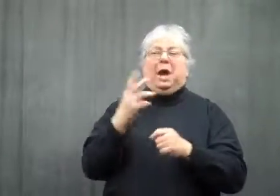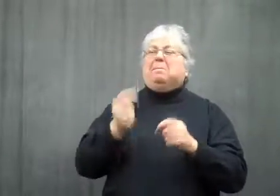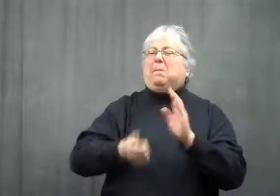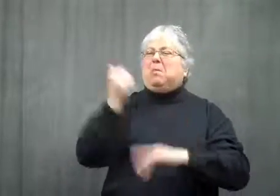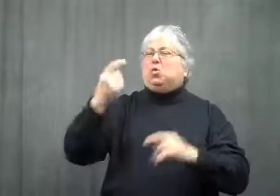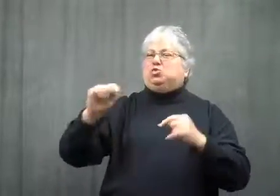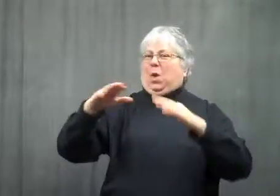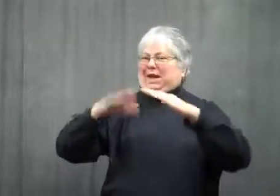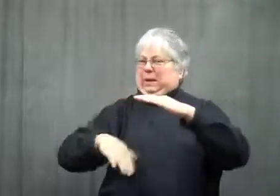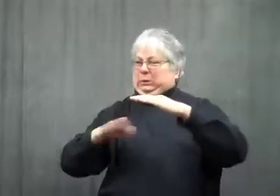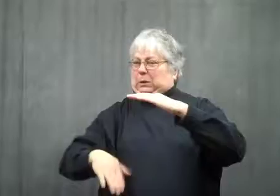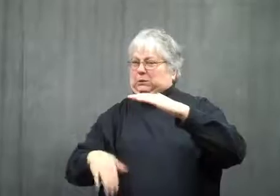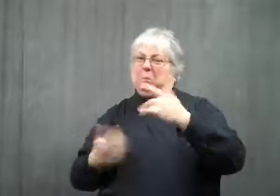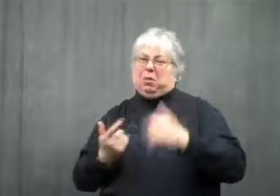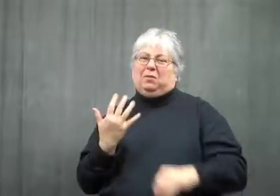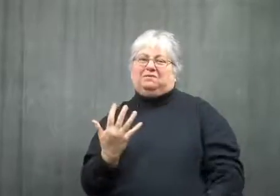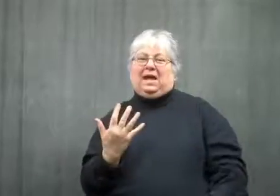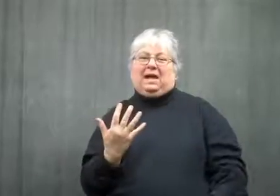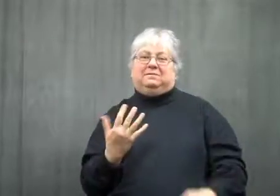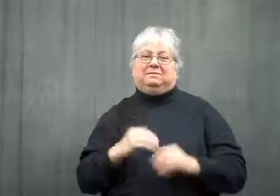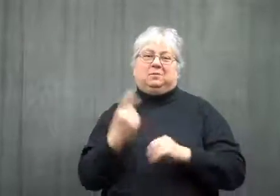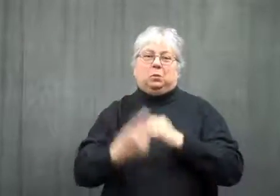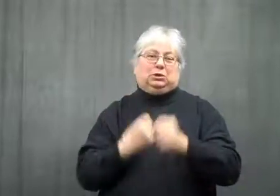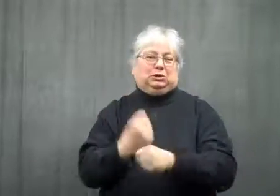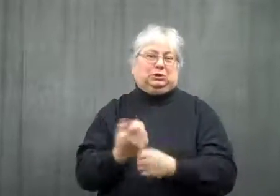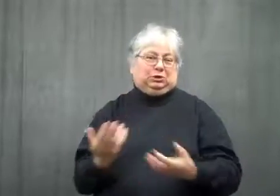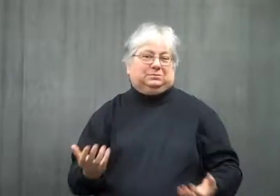Most try to keep it to less than 5 a year.